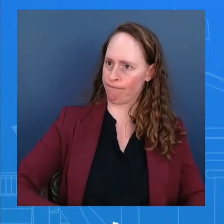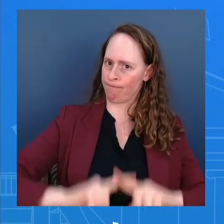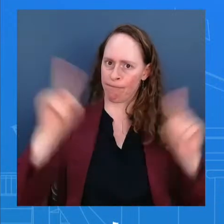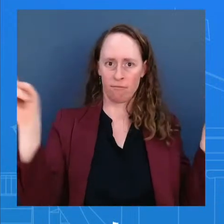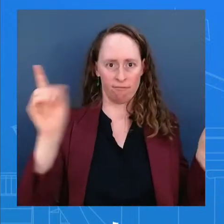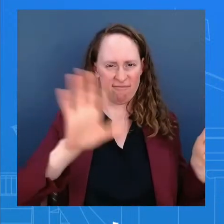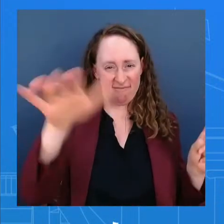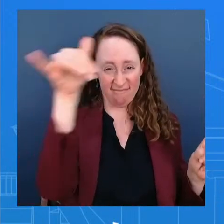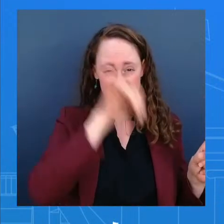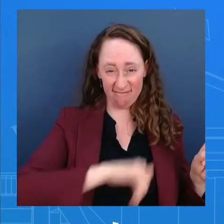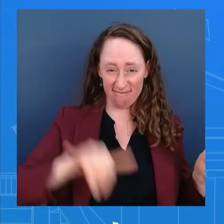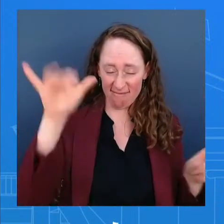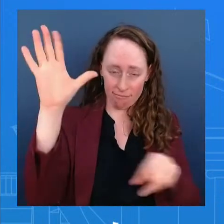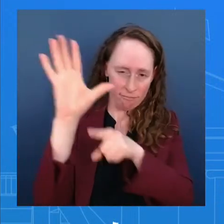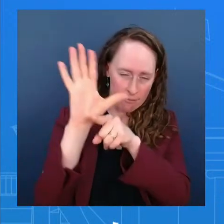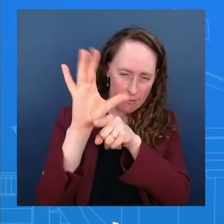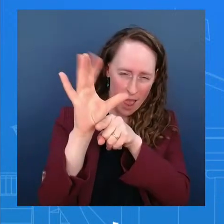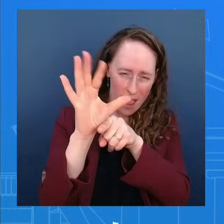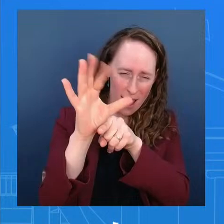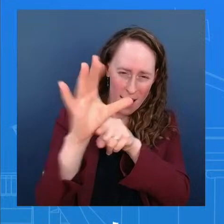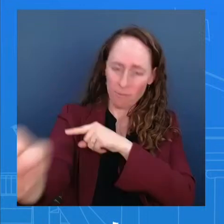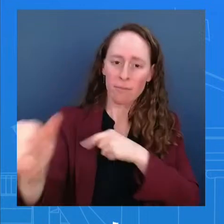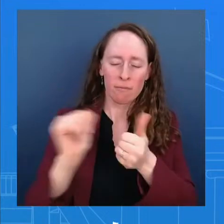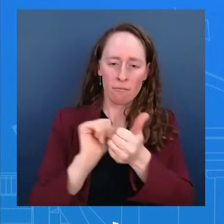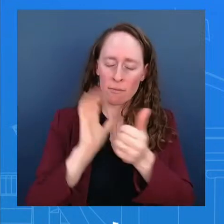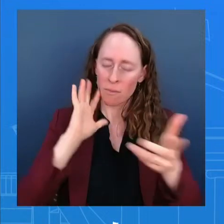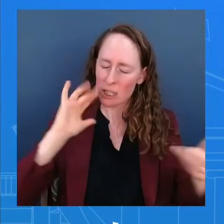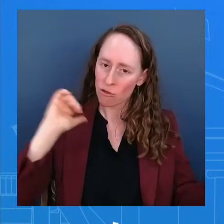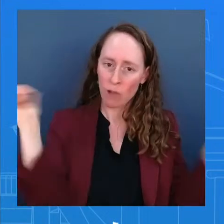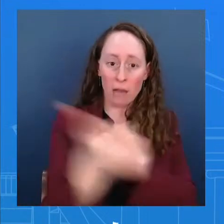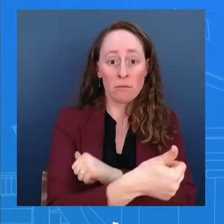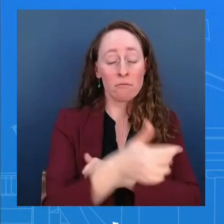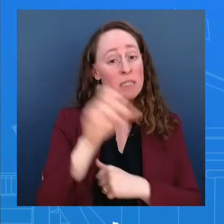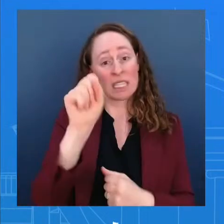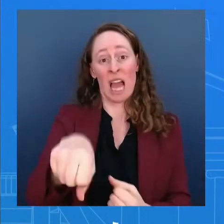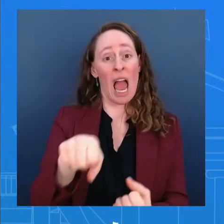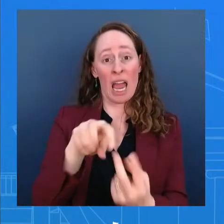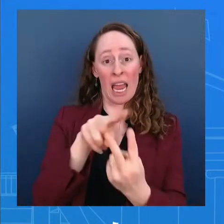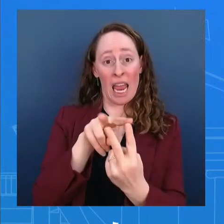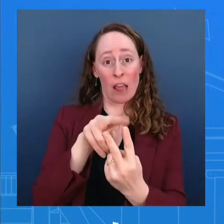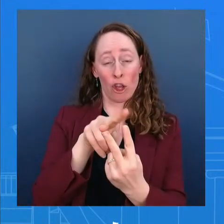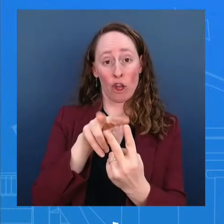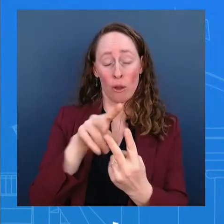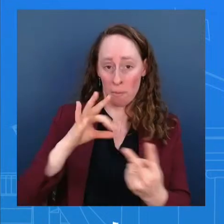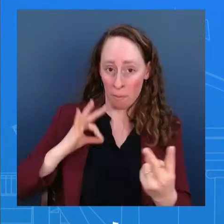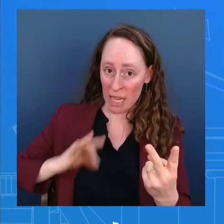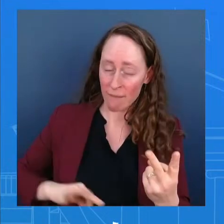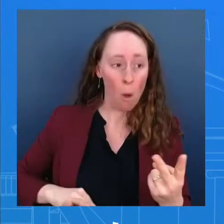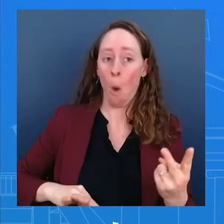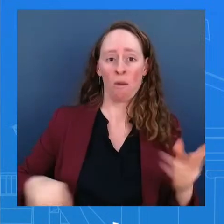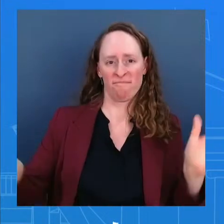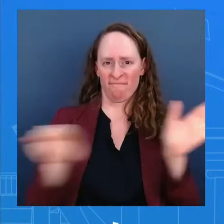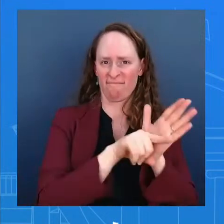or it’s going to work against us. And in order for it to work for us, we have to stay ahead and we have to shape the rules of the road.